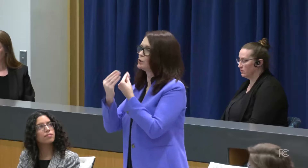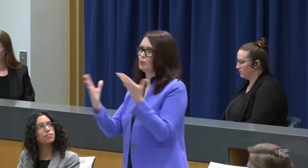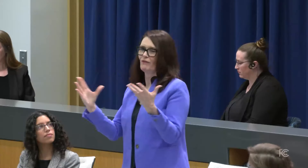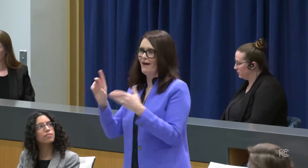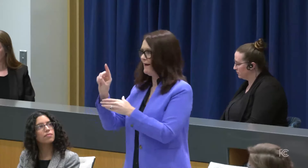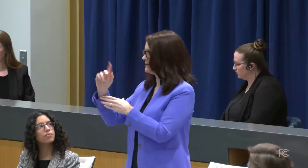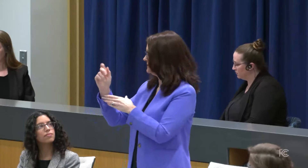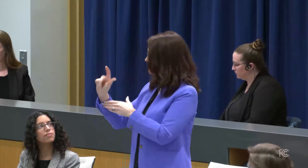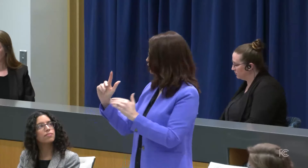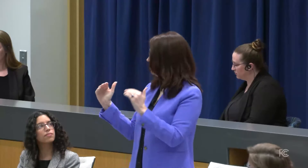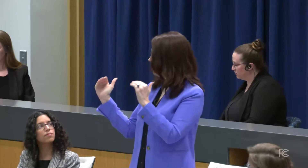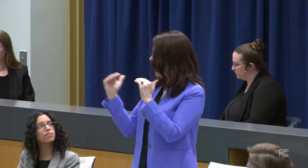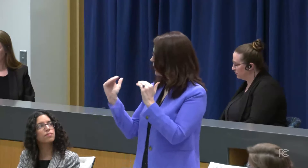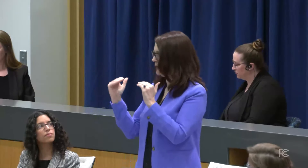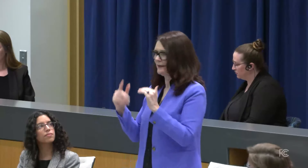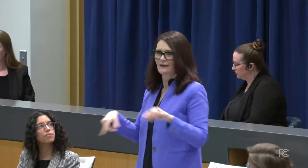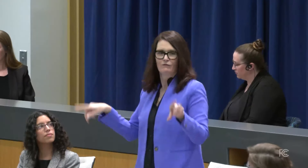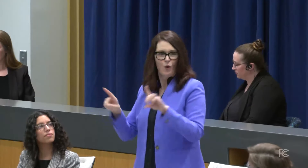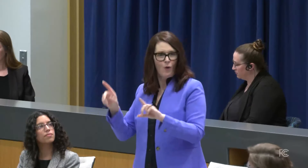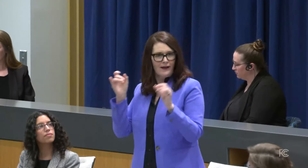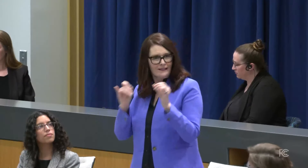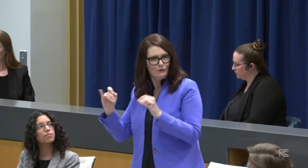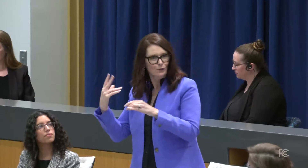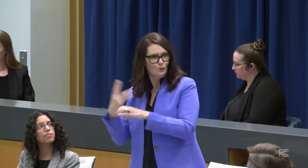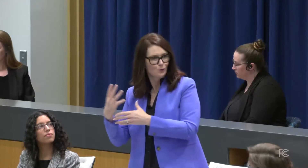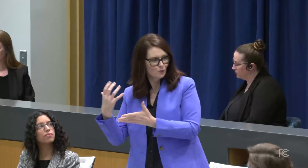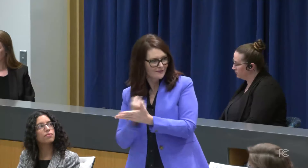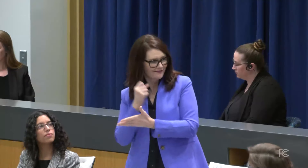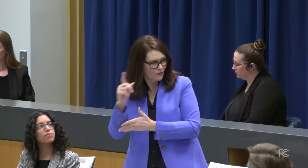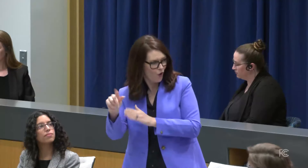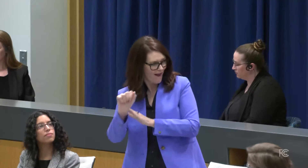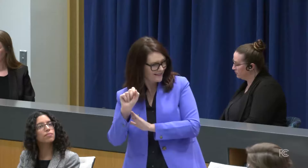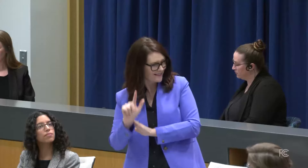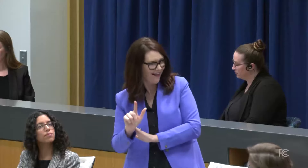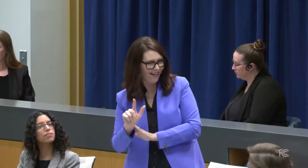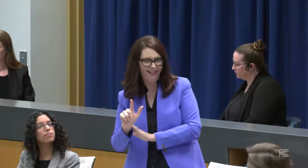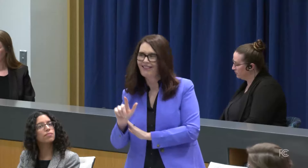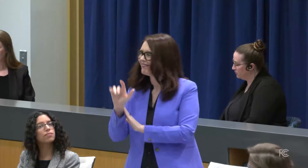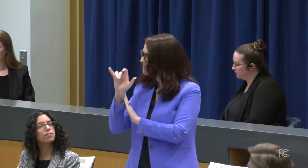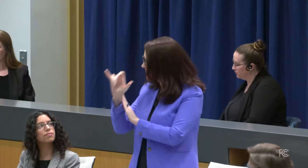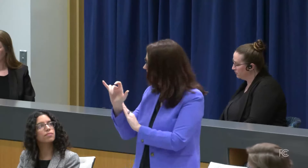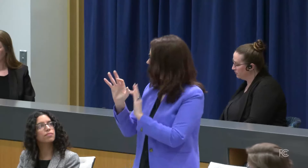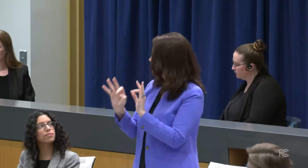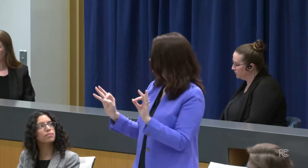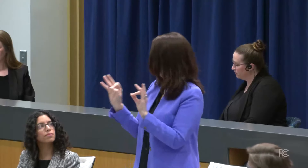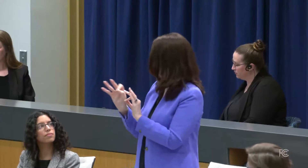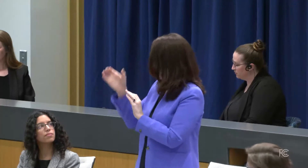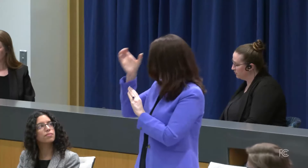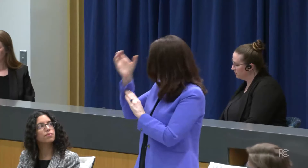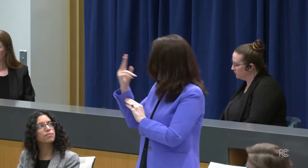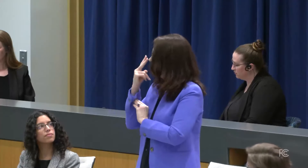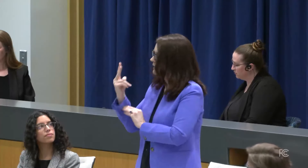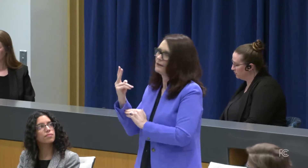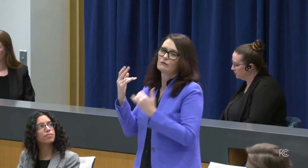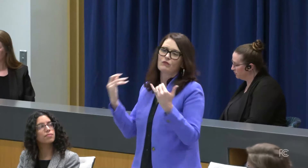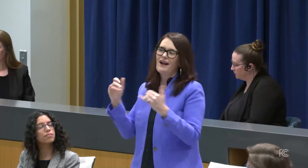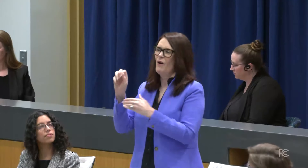REPLACEMENT FOR DVC. NOT TODAY. MAYBE IN THE FUTURE. BUT AGAIN, THAT GOES BACK TO